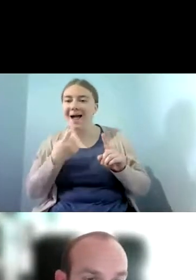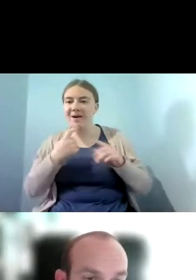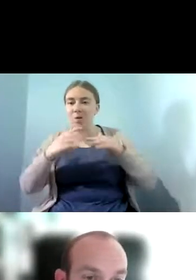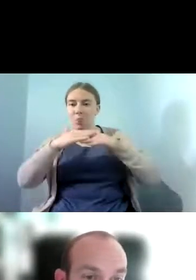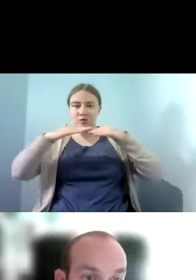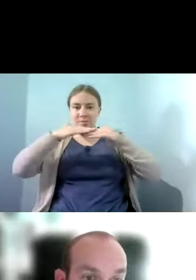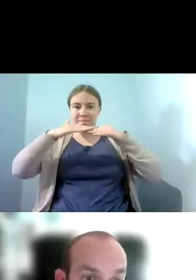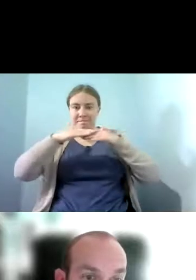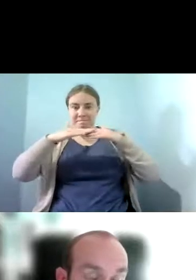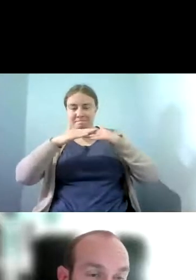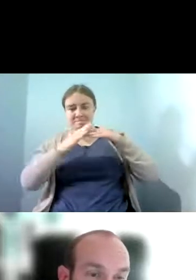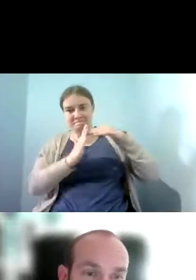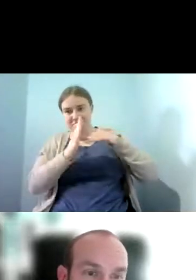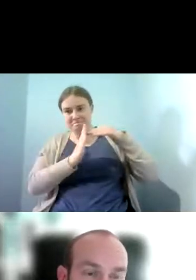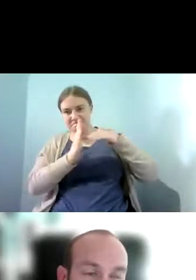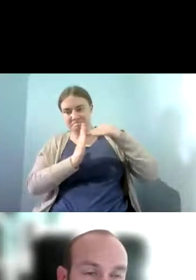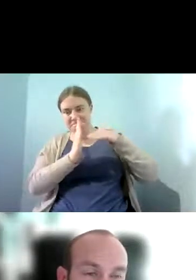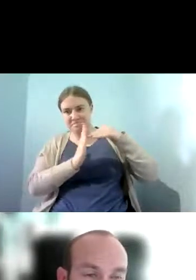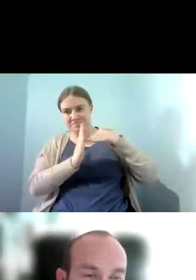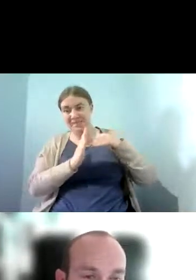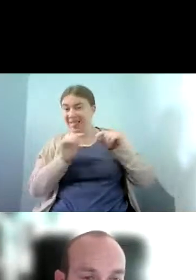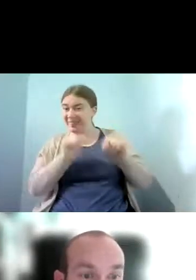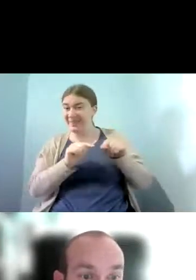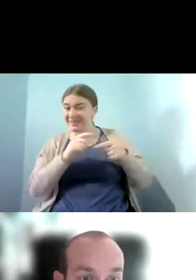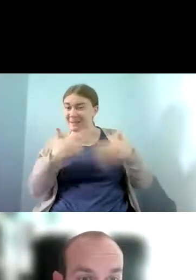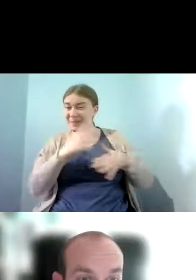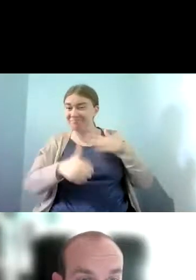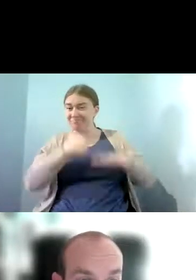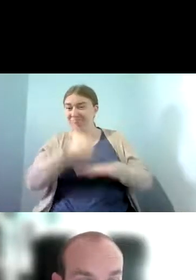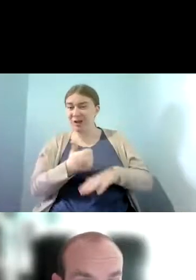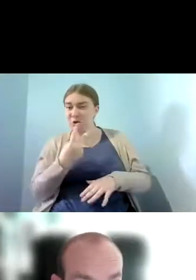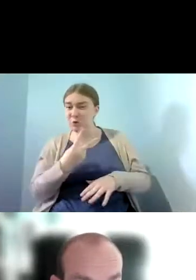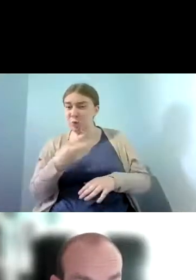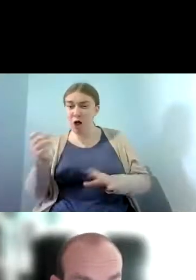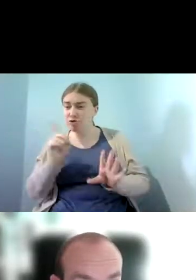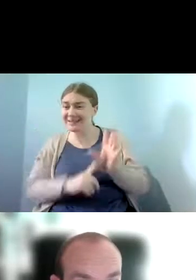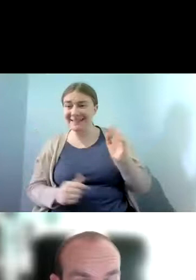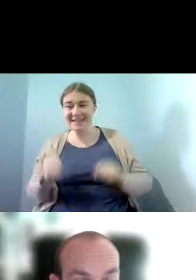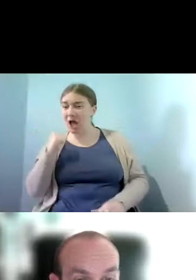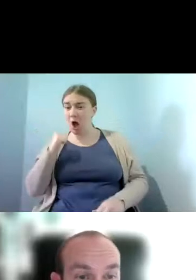to for when they were put in 200 years ago to to be able to drive them in through the ground